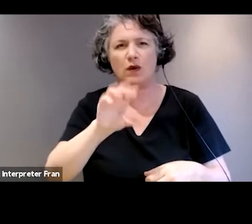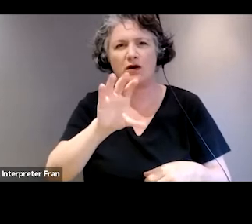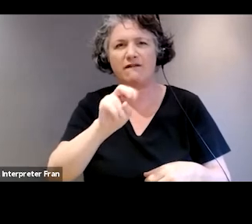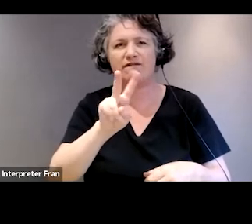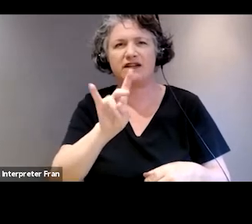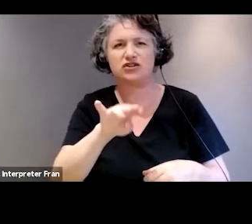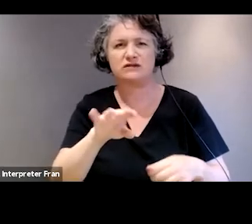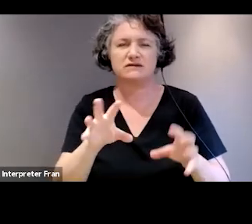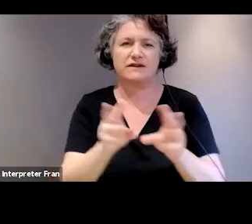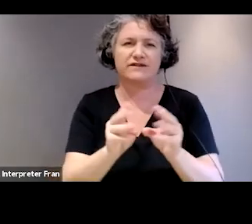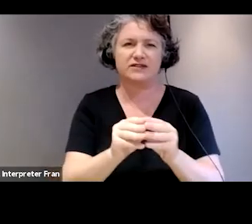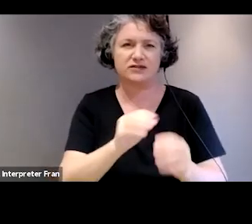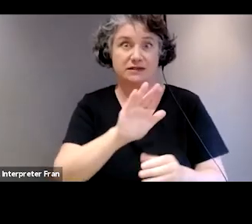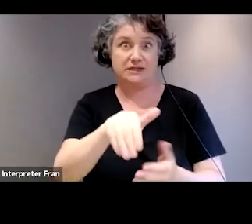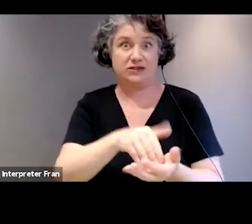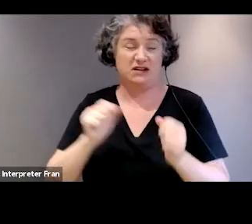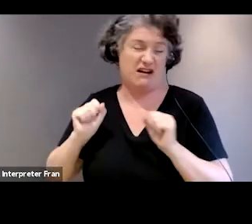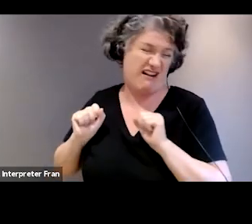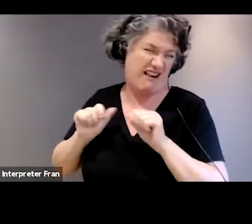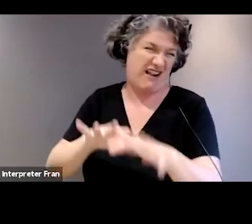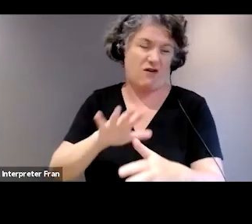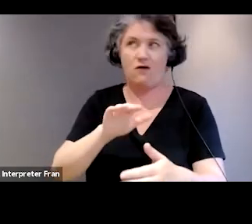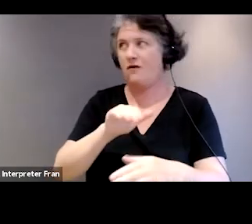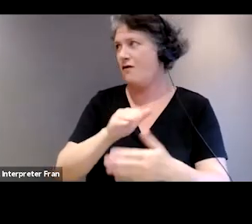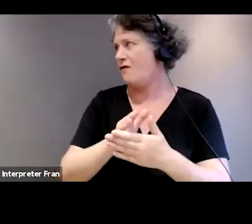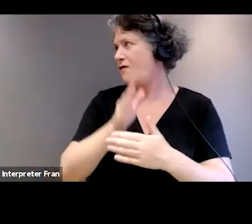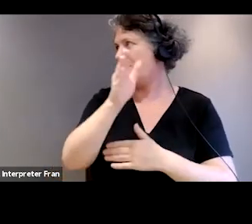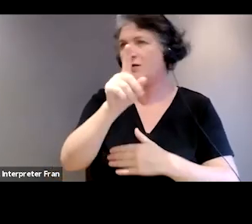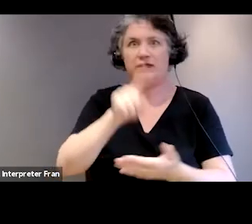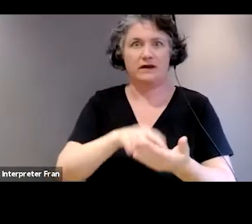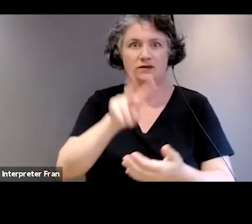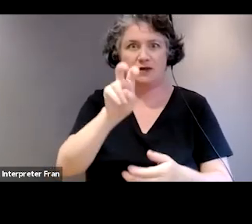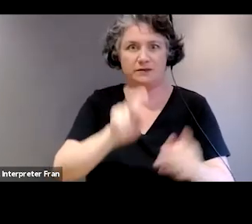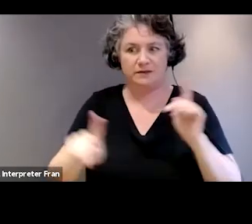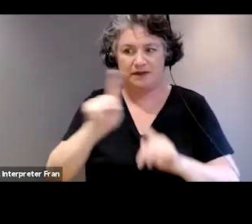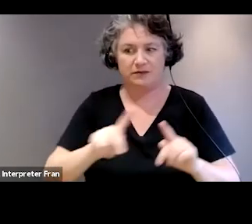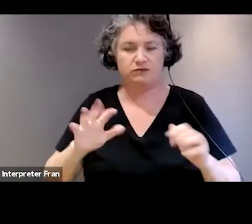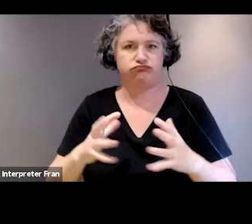materials, ways to work through the vaccination process where you don't see the needle. These were all recommendations that we made in terms of how